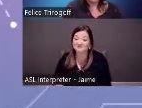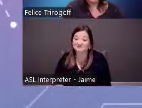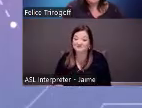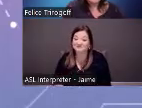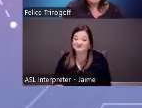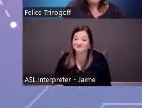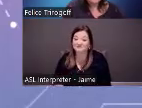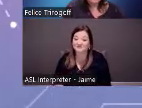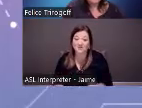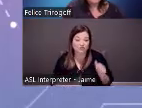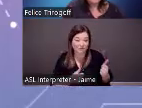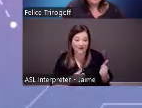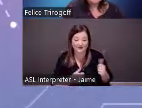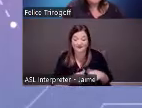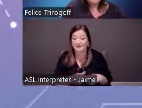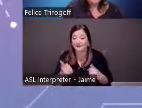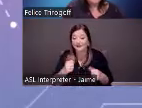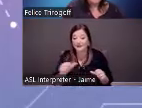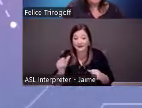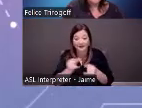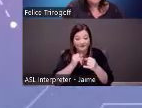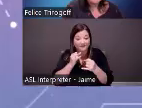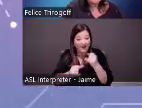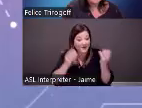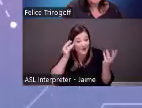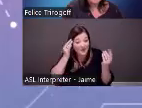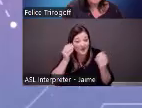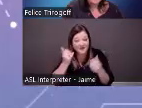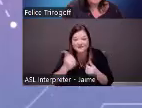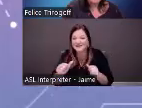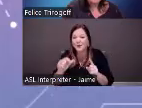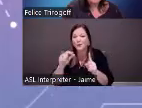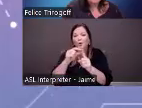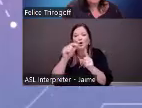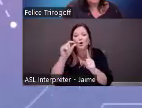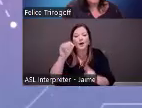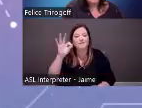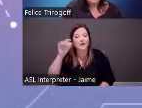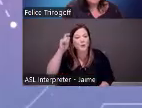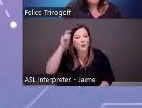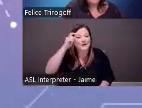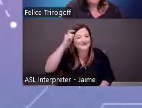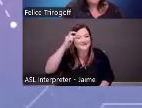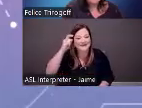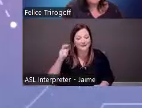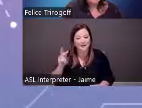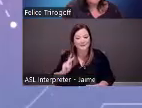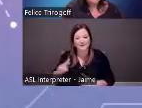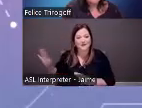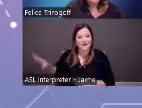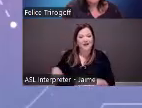And so any final thoughts, any words of wisdom as people take this and run with it for their own research projects